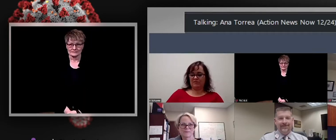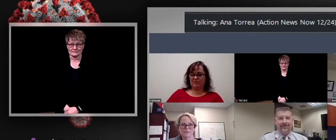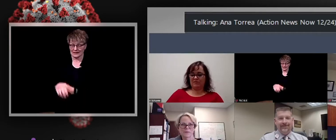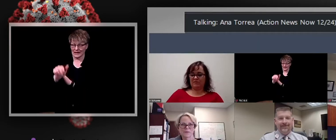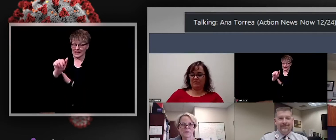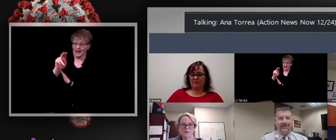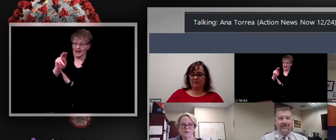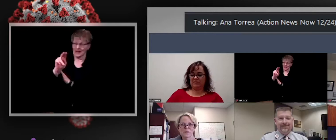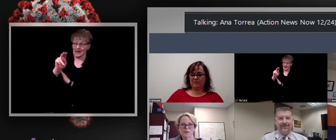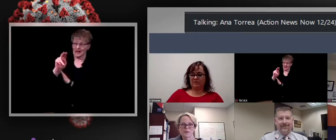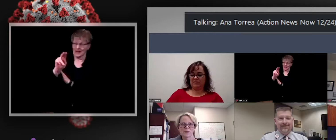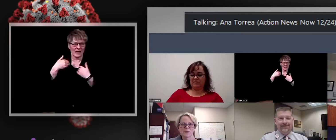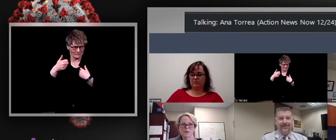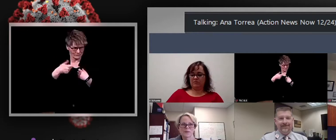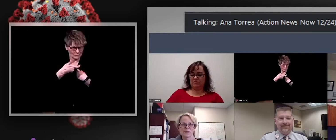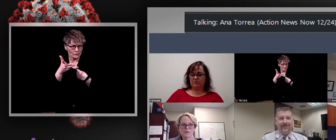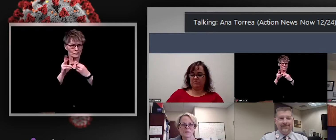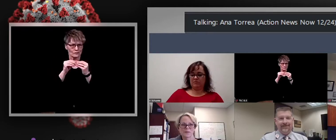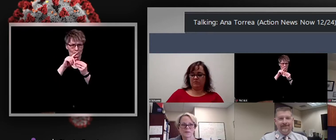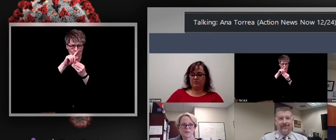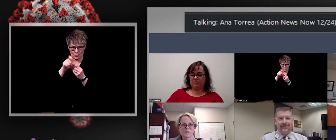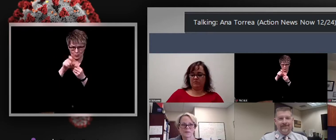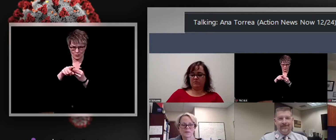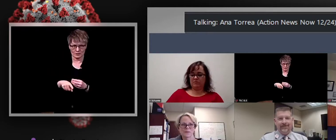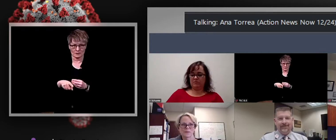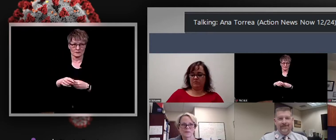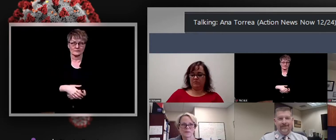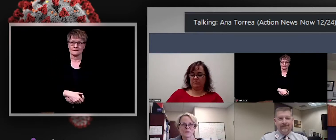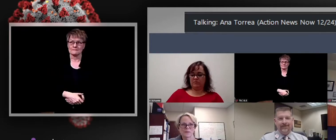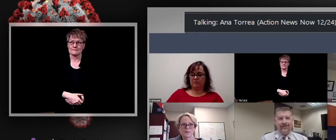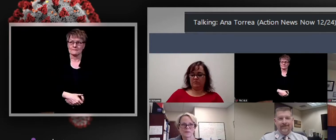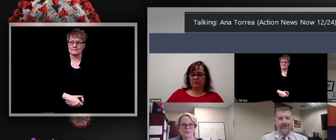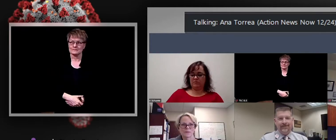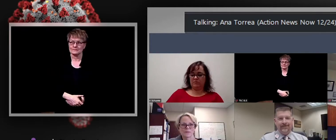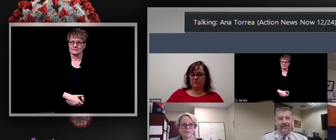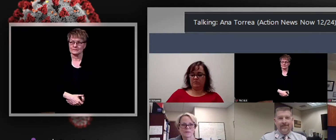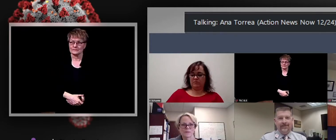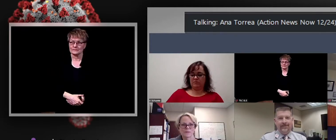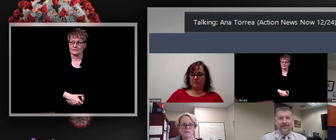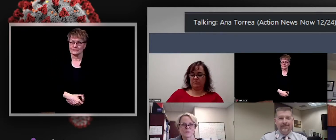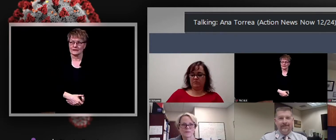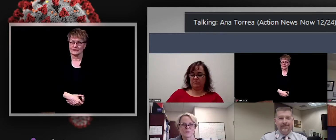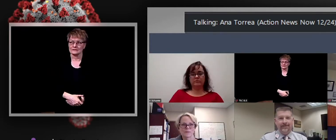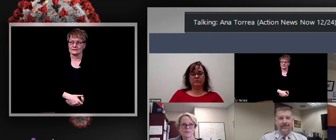right here. Did we still have a timeline for when other first responders will be able to